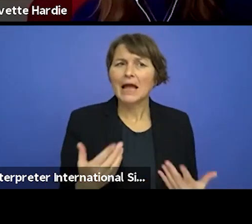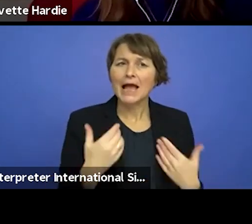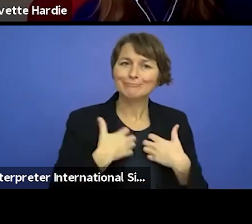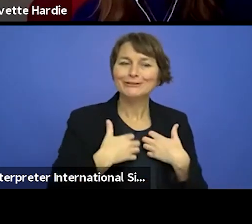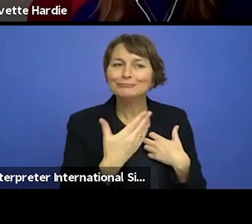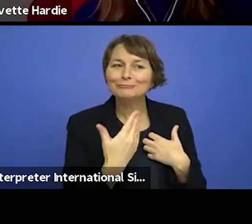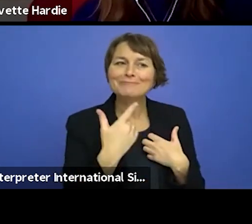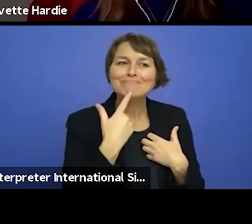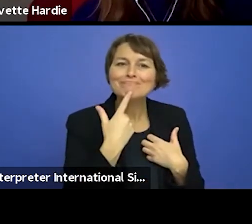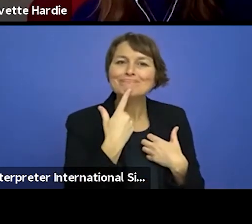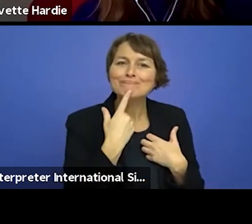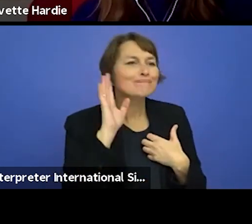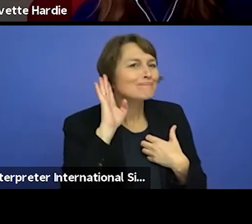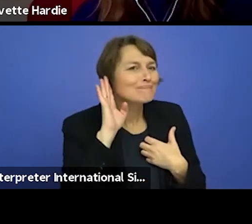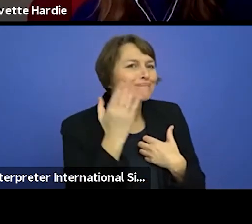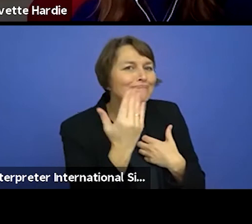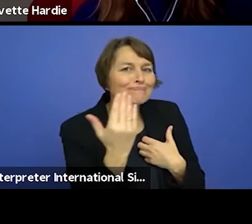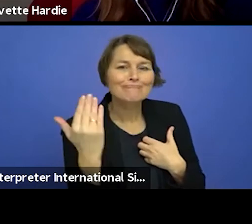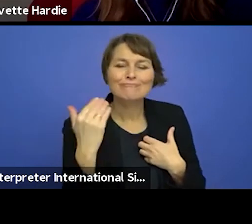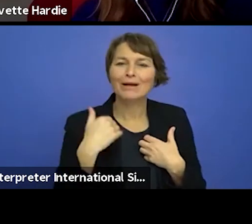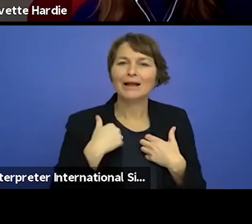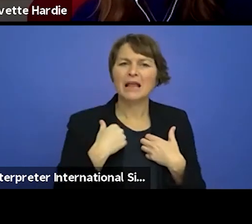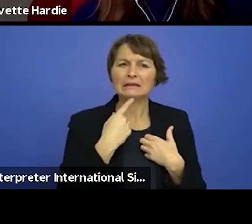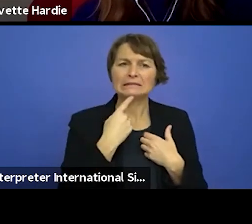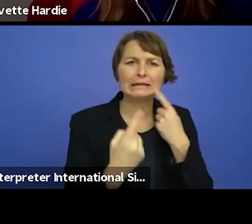know what people want to know like it just generates also like some kind of channel of